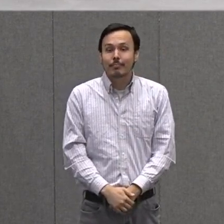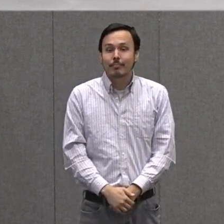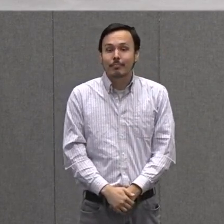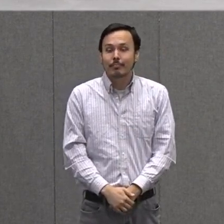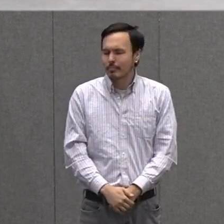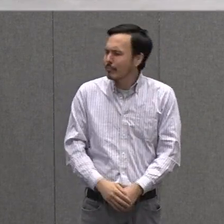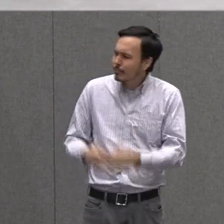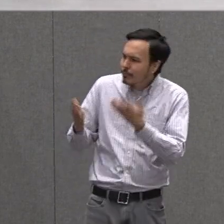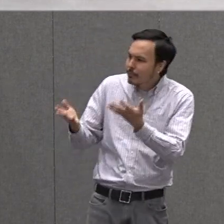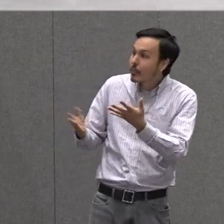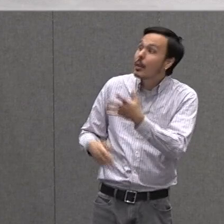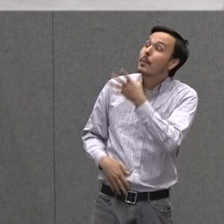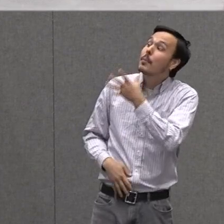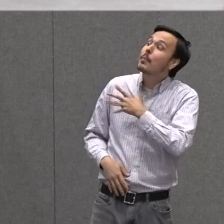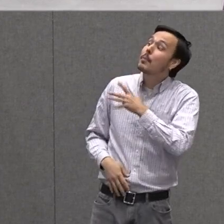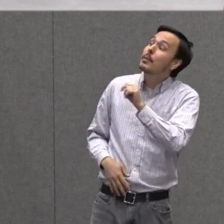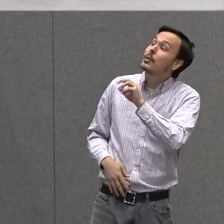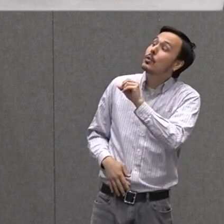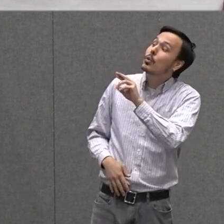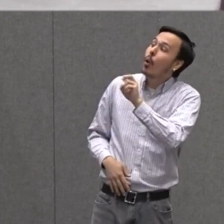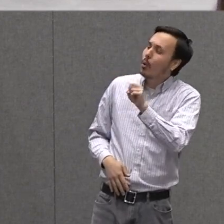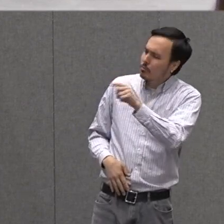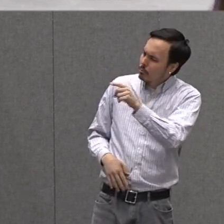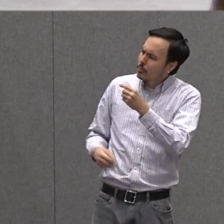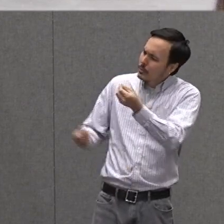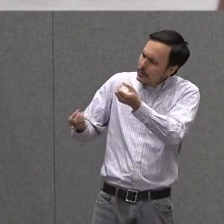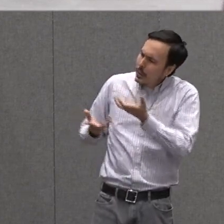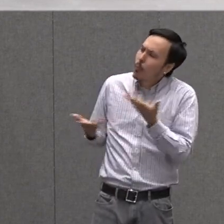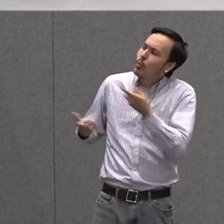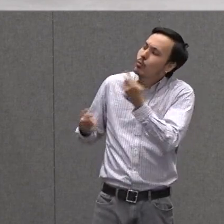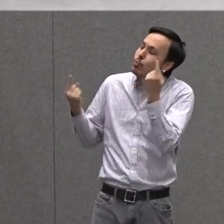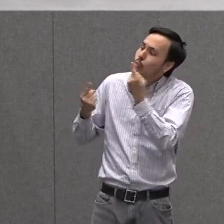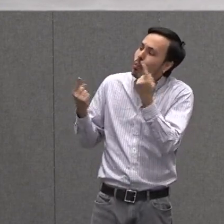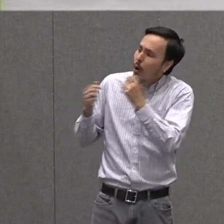Ms Torres, would you share with us what you wonder about this picture?